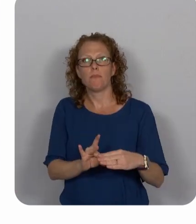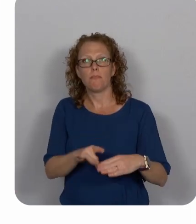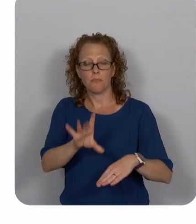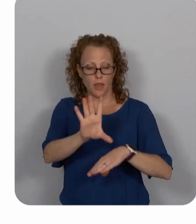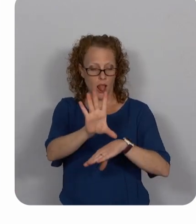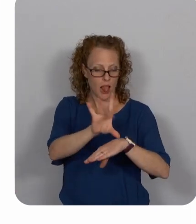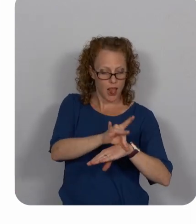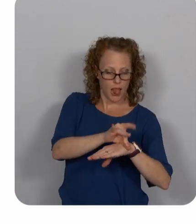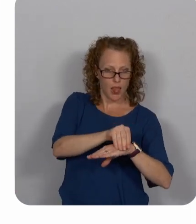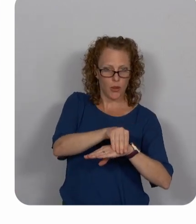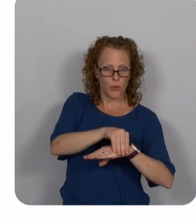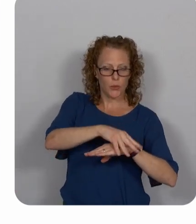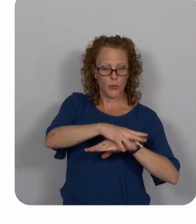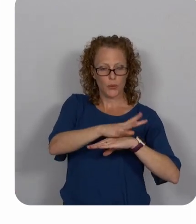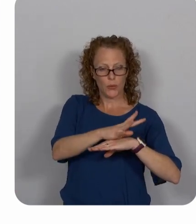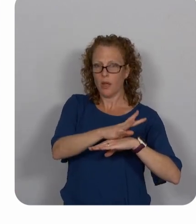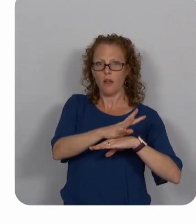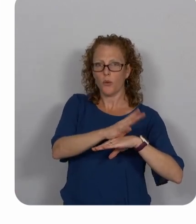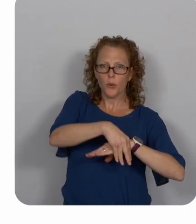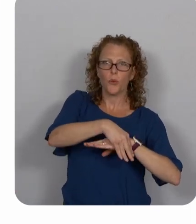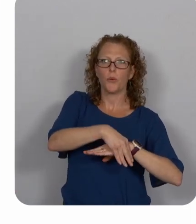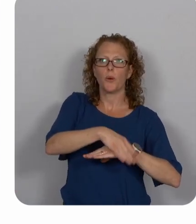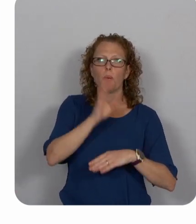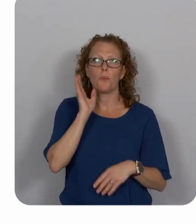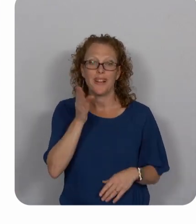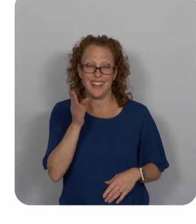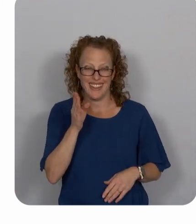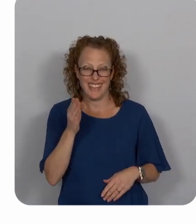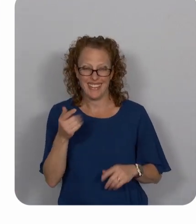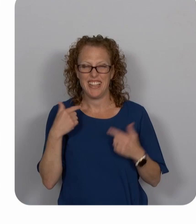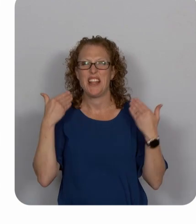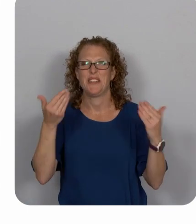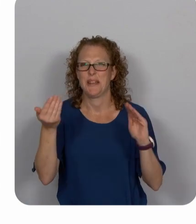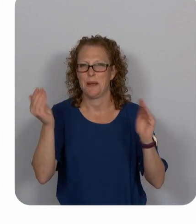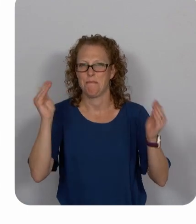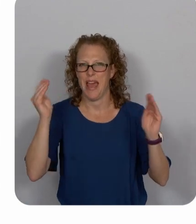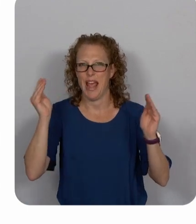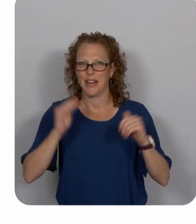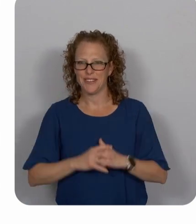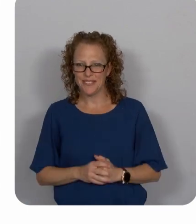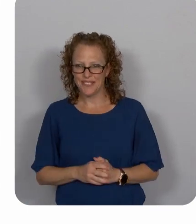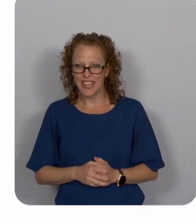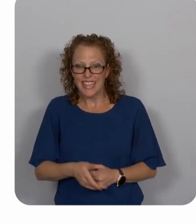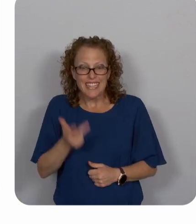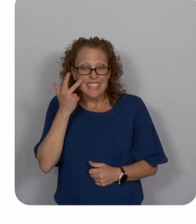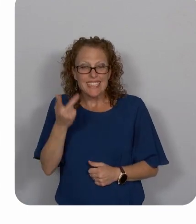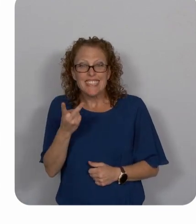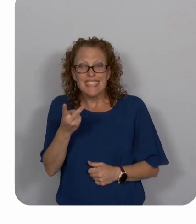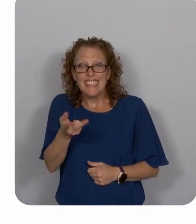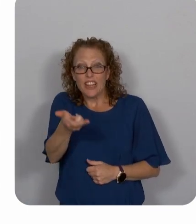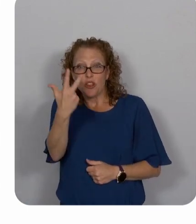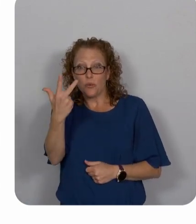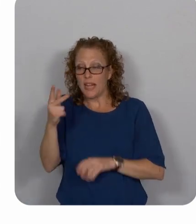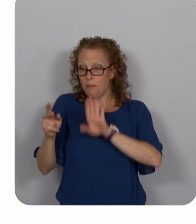Now let’s compare our lizard pre- and post-shadows. You can see that the addition of shadows really brings out